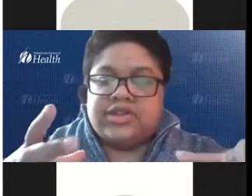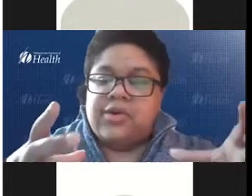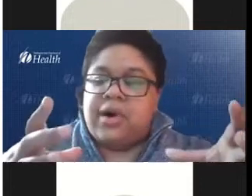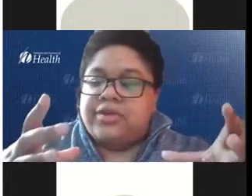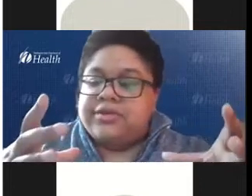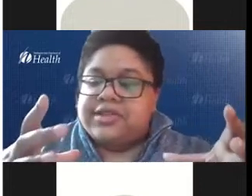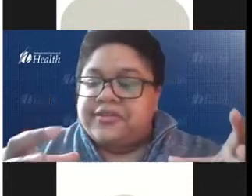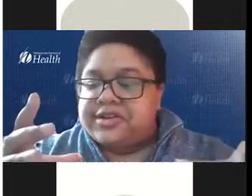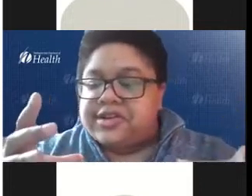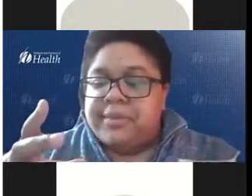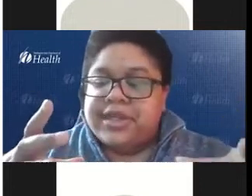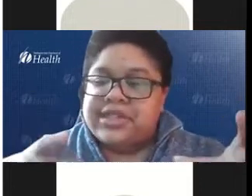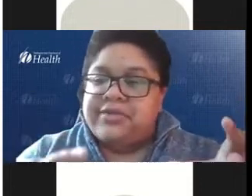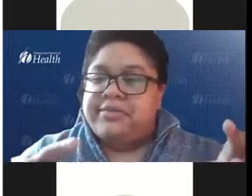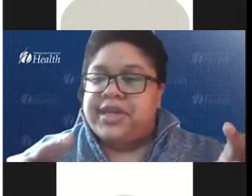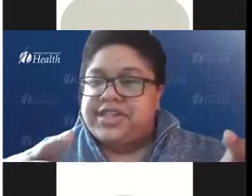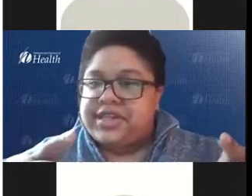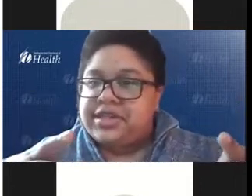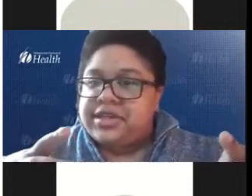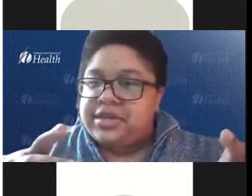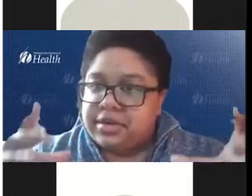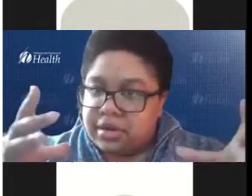So all those different topics that were mentioned,